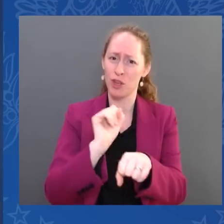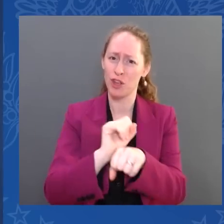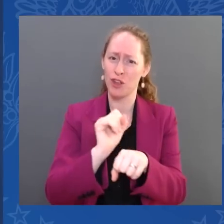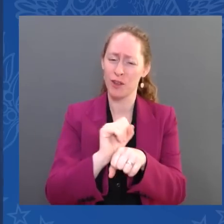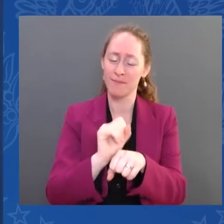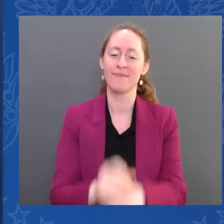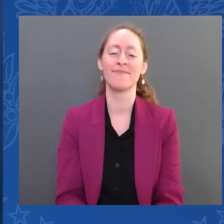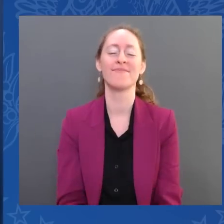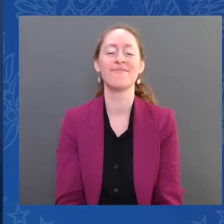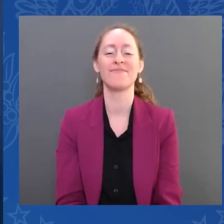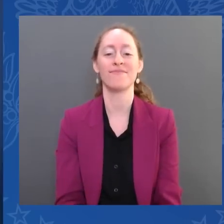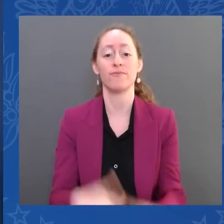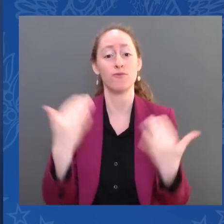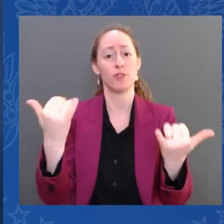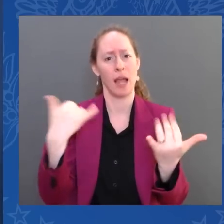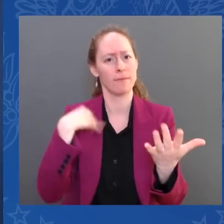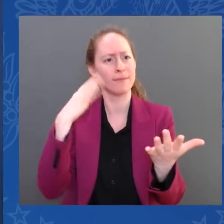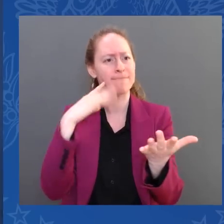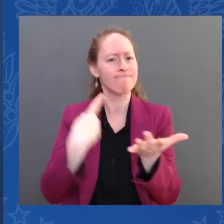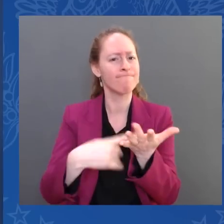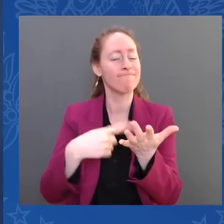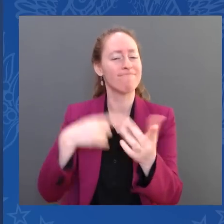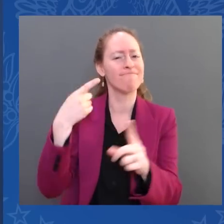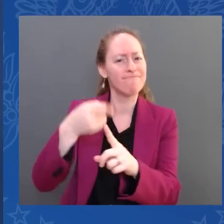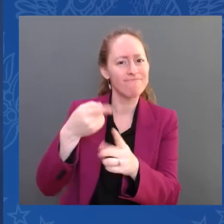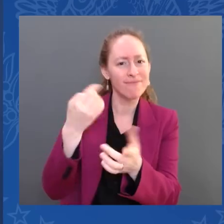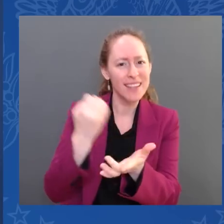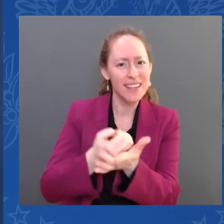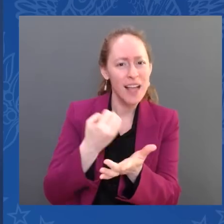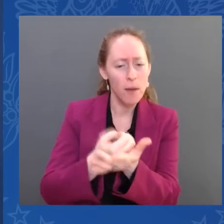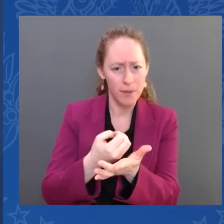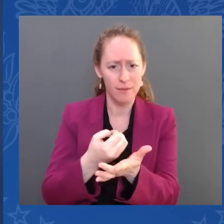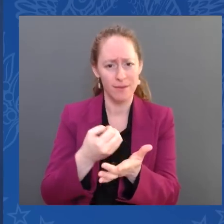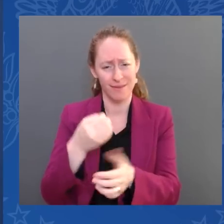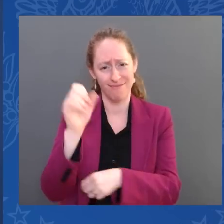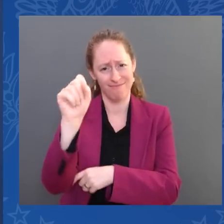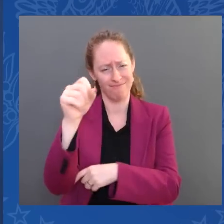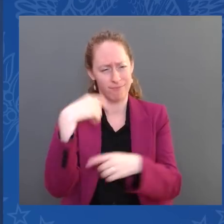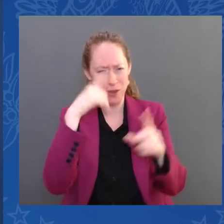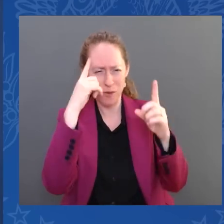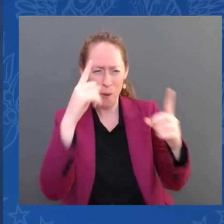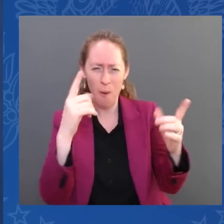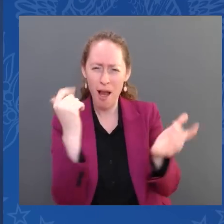I know that even with today's good news, a lot of Americans remain anxious, and I understand the feeling.